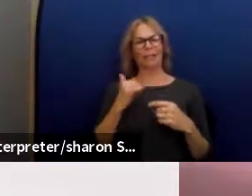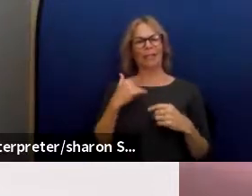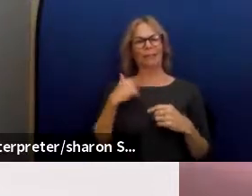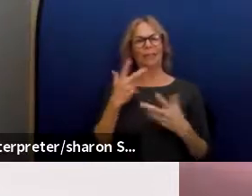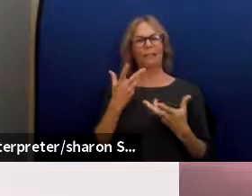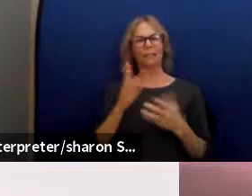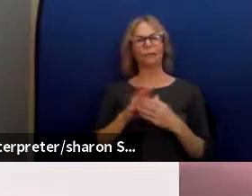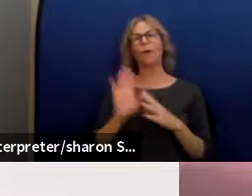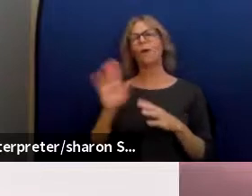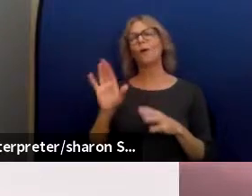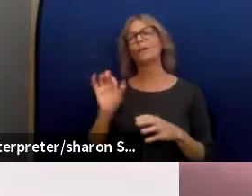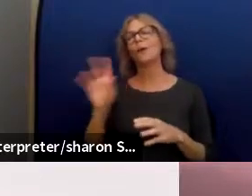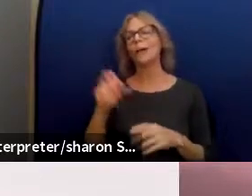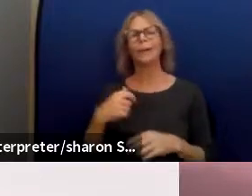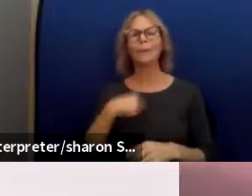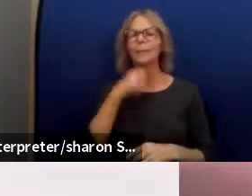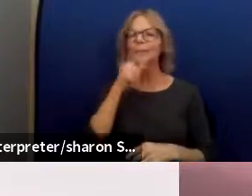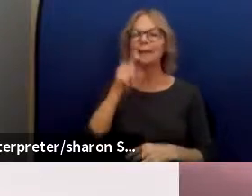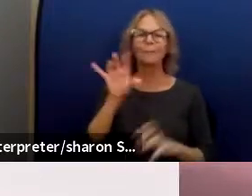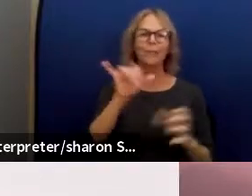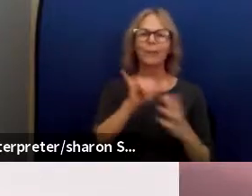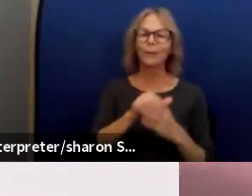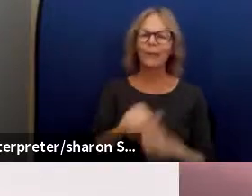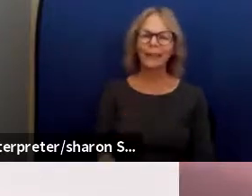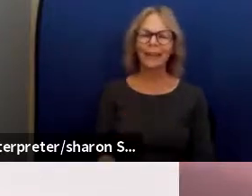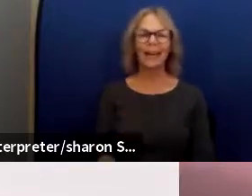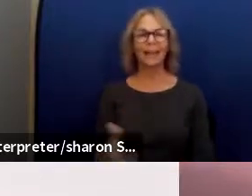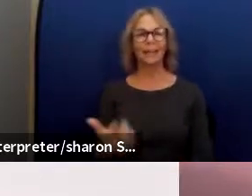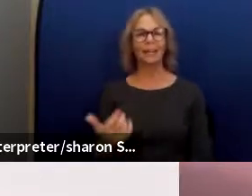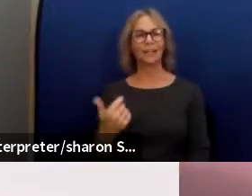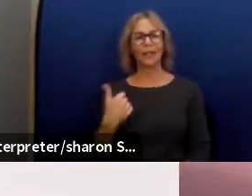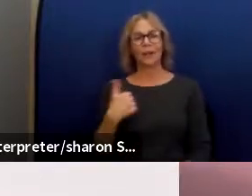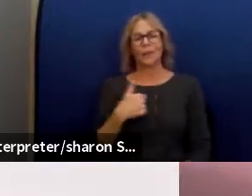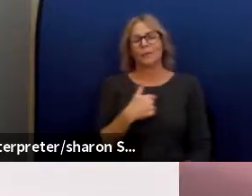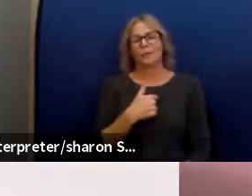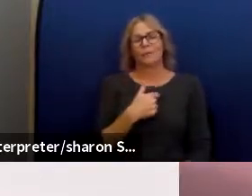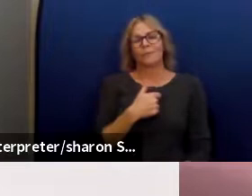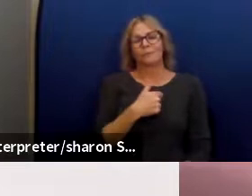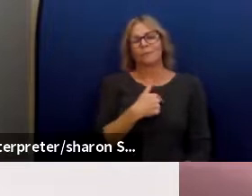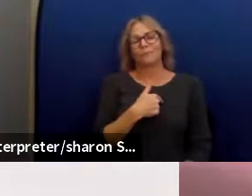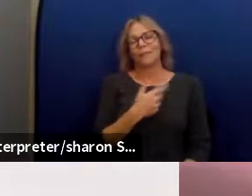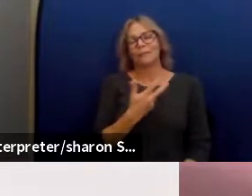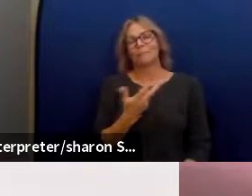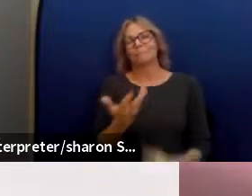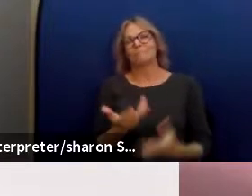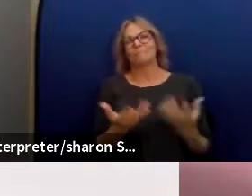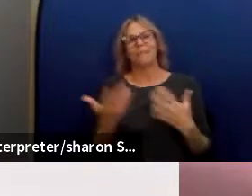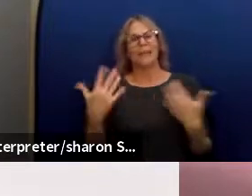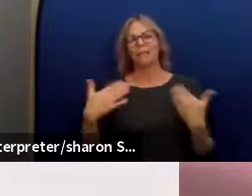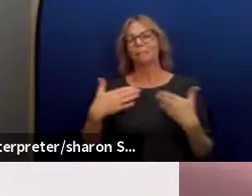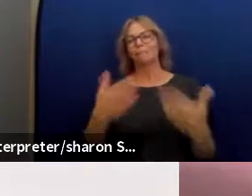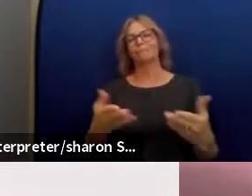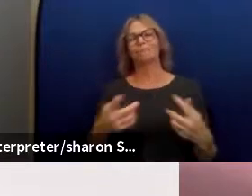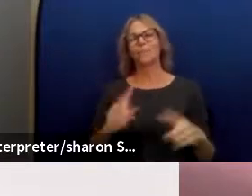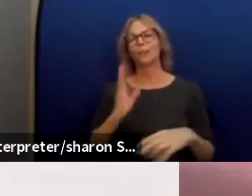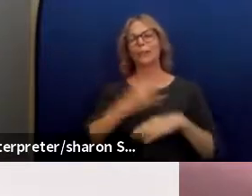that's inappropriate, we shouldn't have to console you we just were just, you know, kind of move on through our day. So, you know, you